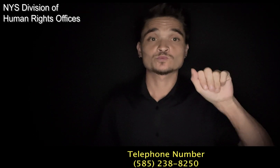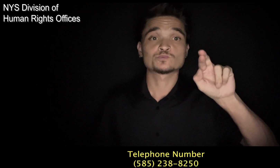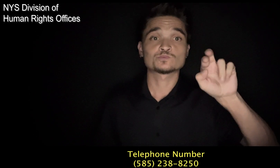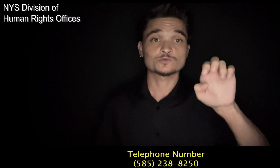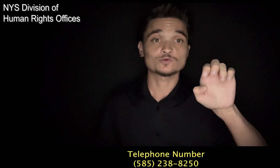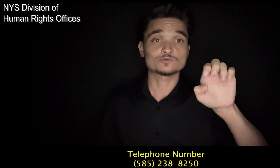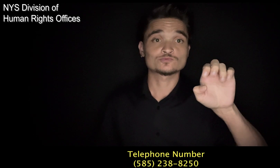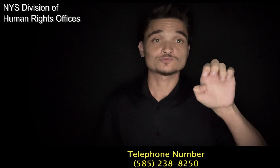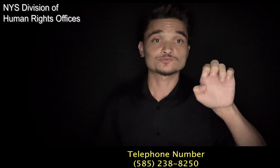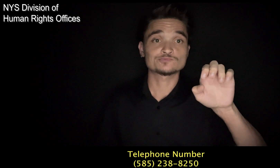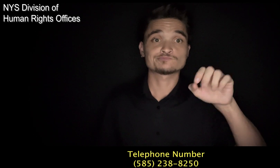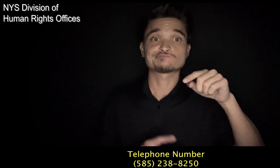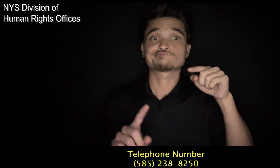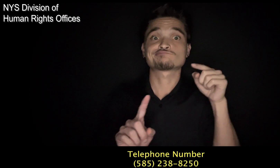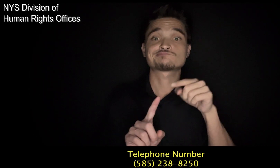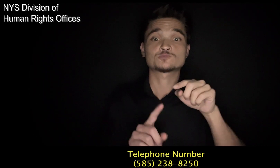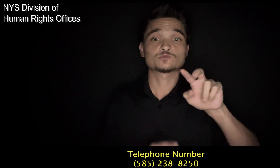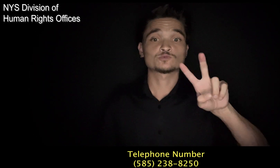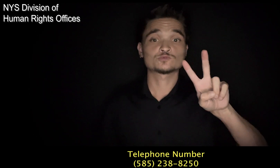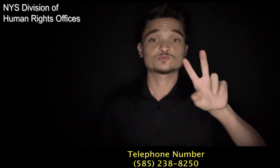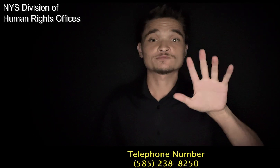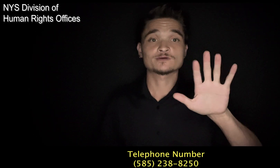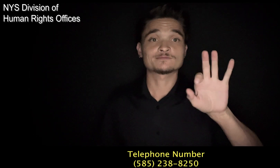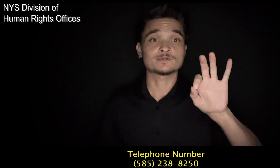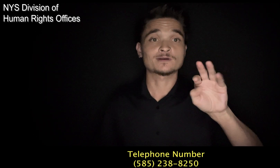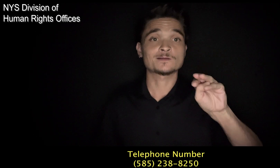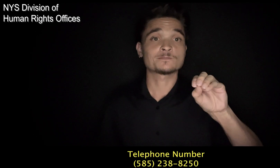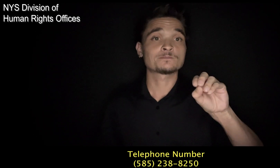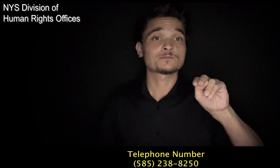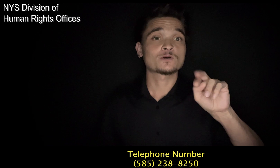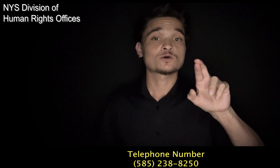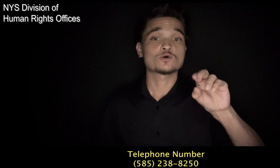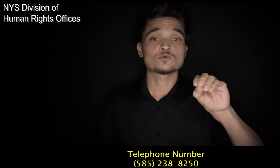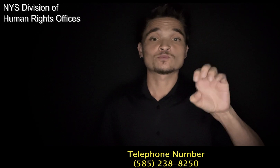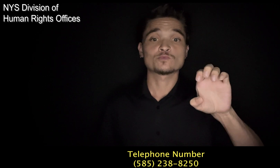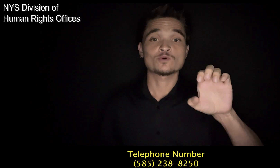Telephone Number (585) 238-8250